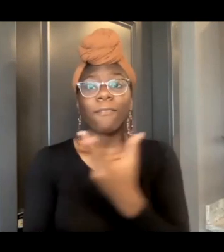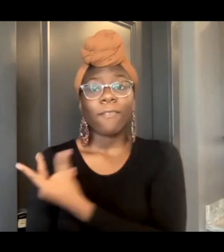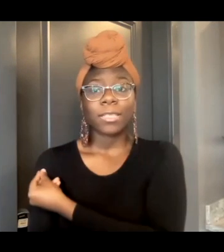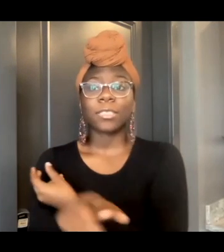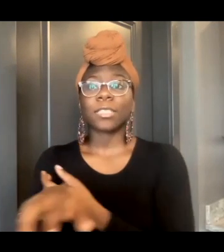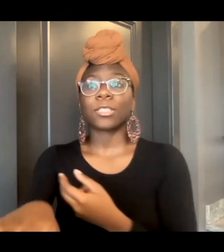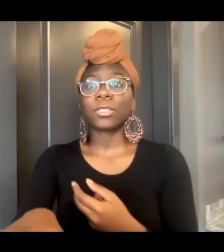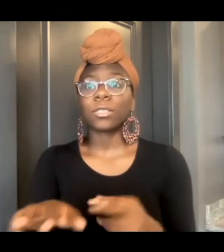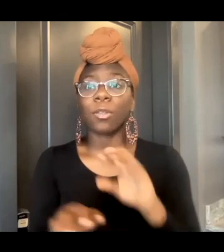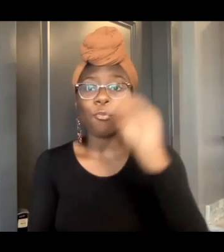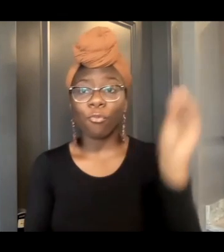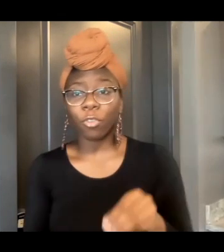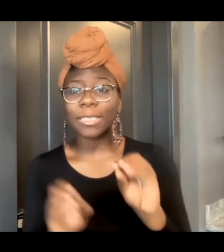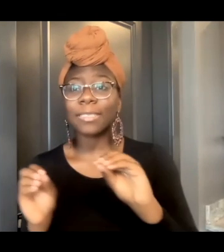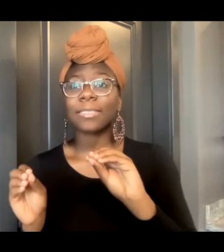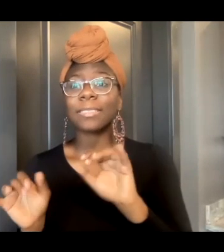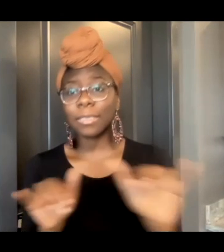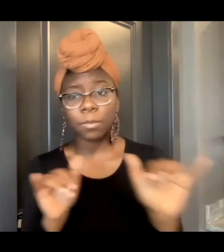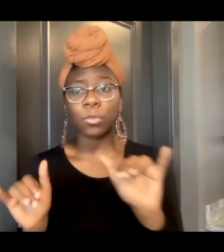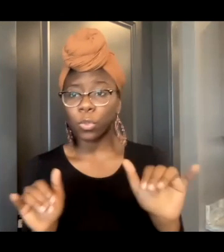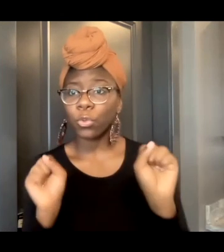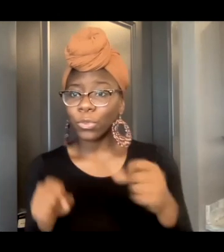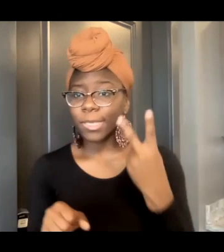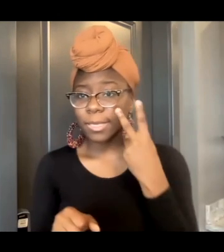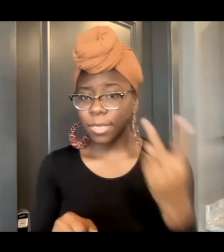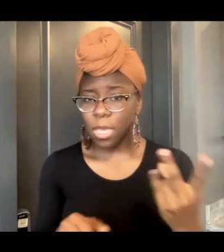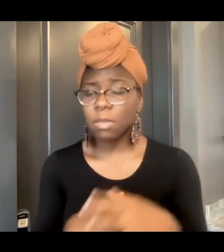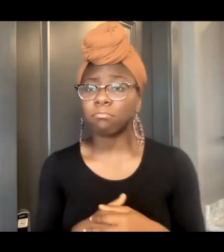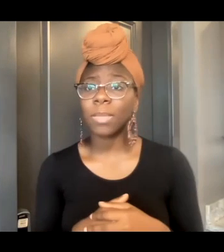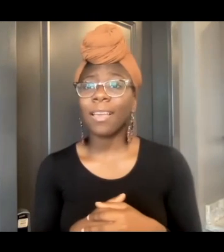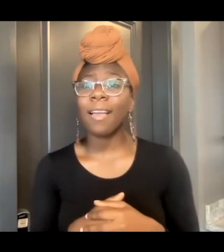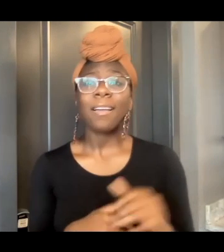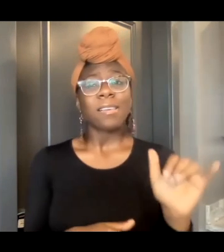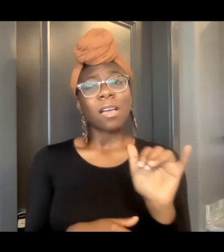The vaccination and testing rates were really similar.